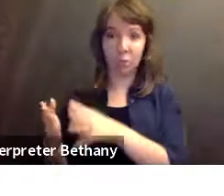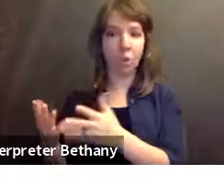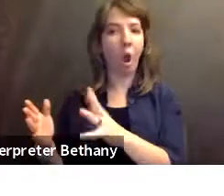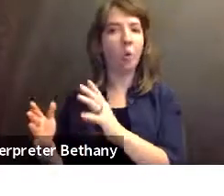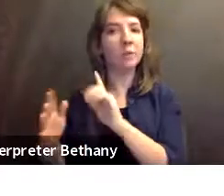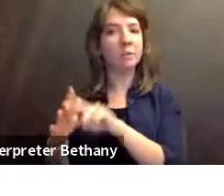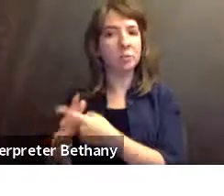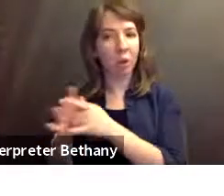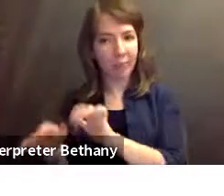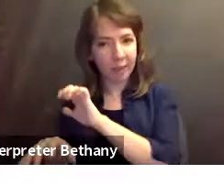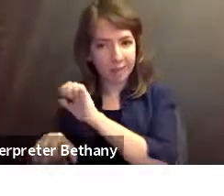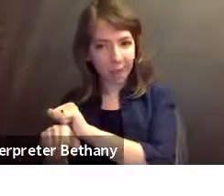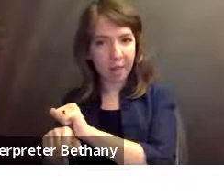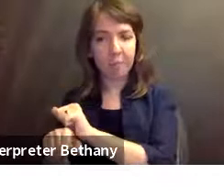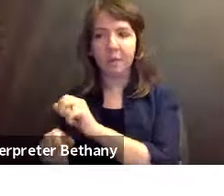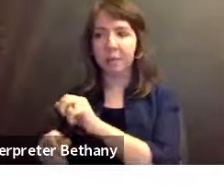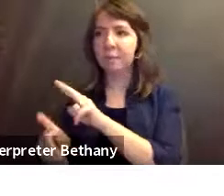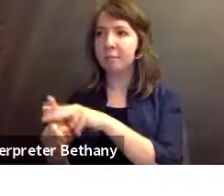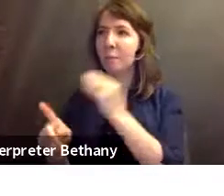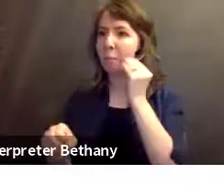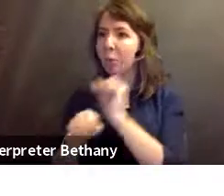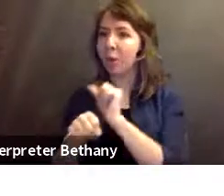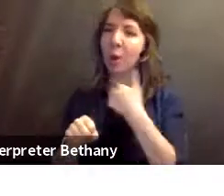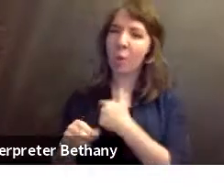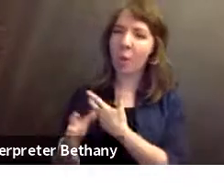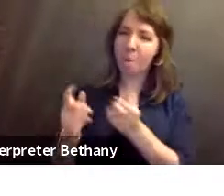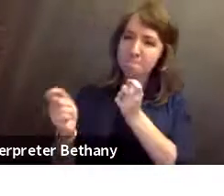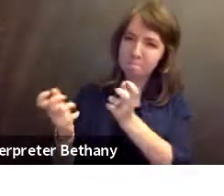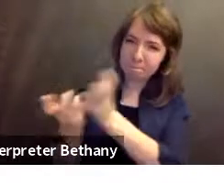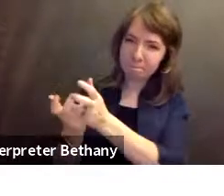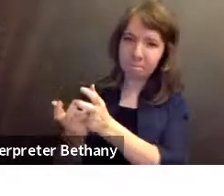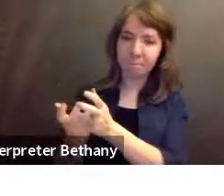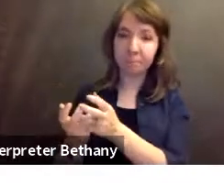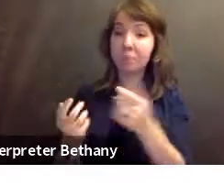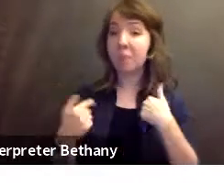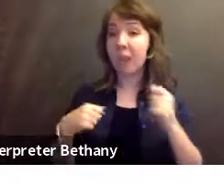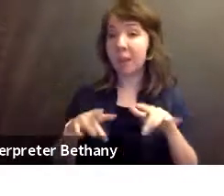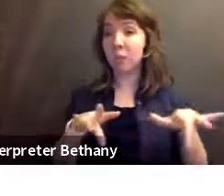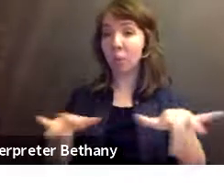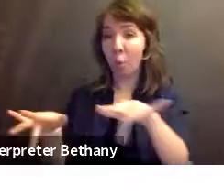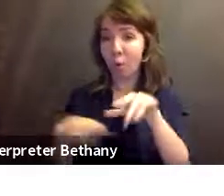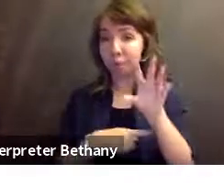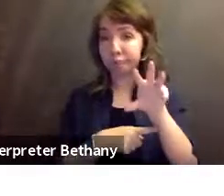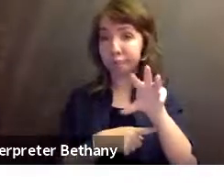Linda Kobashigawa: Just so we can make it as relevant for them as possible. I can also record a session and send that